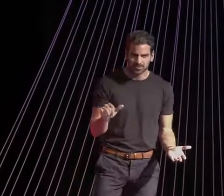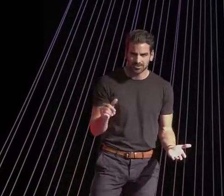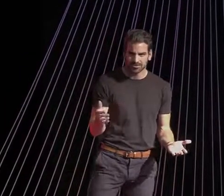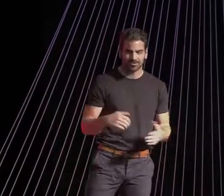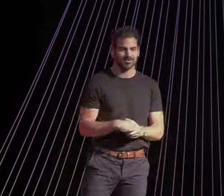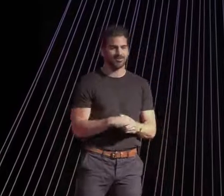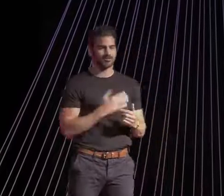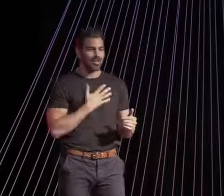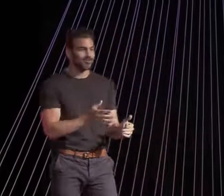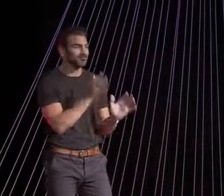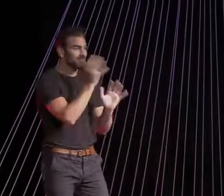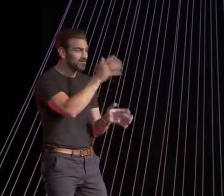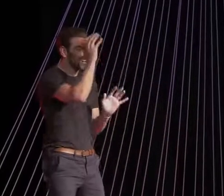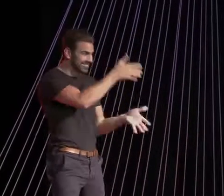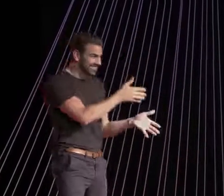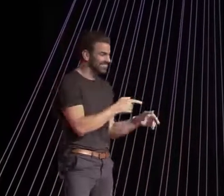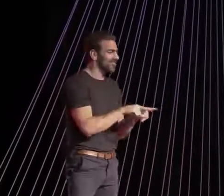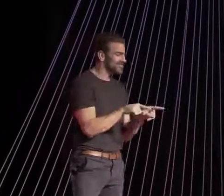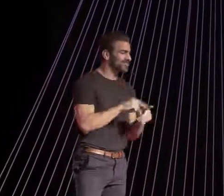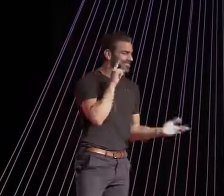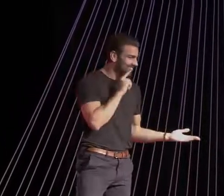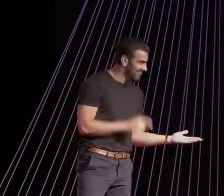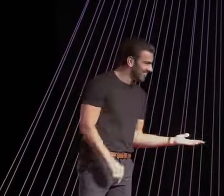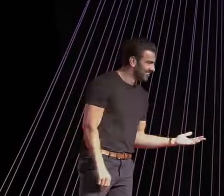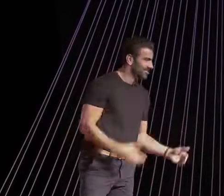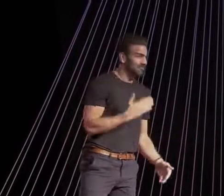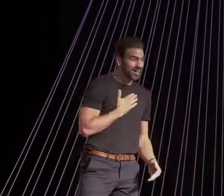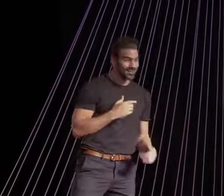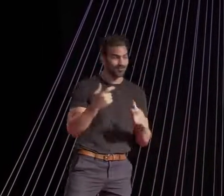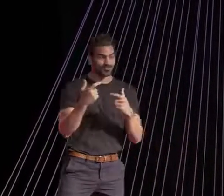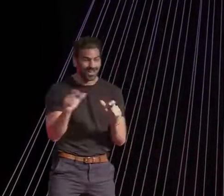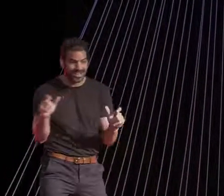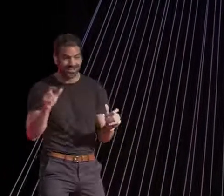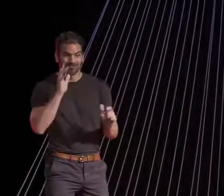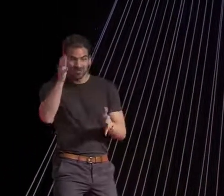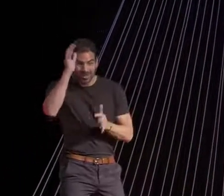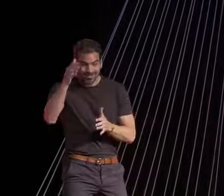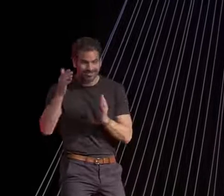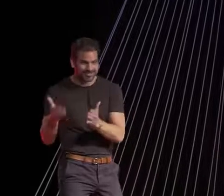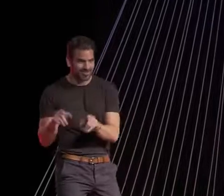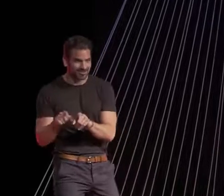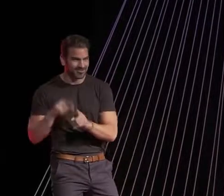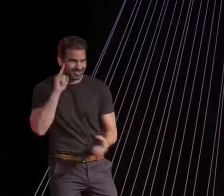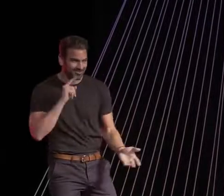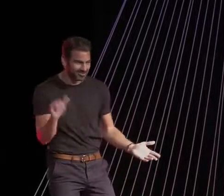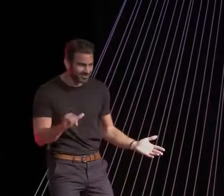along with my parents my grandparents and yes even my great grandparents as well